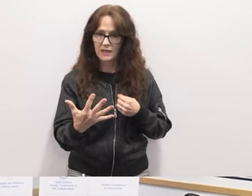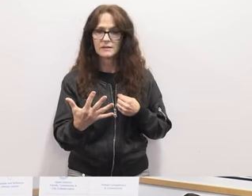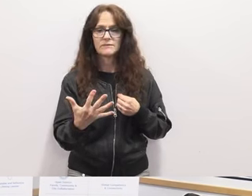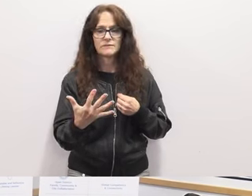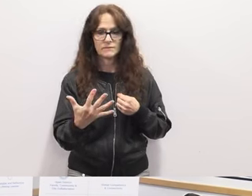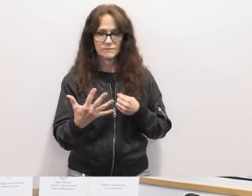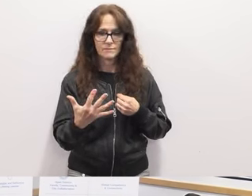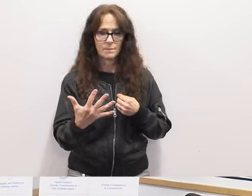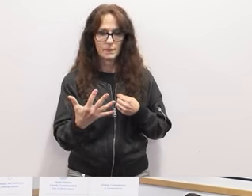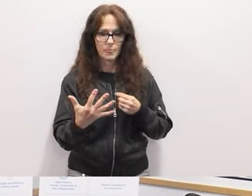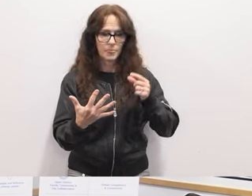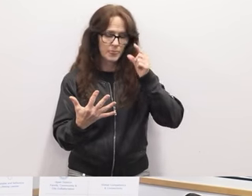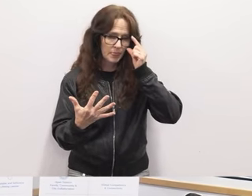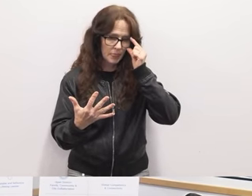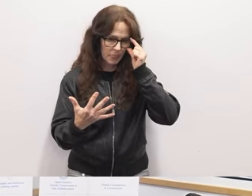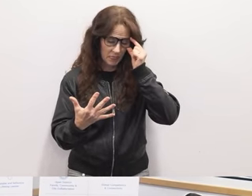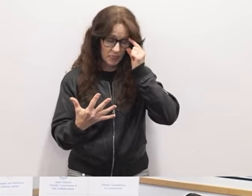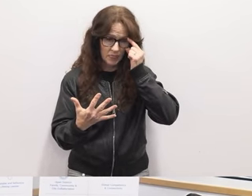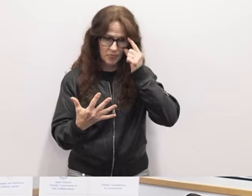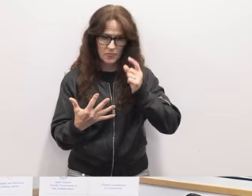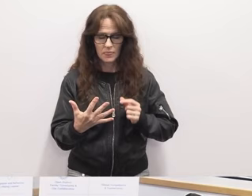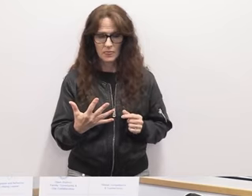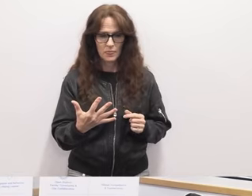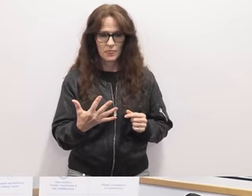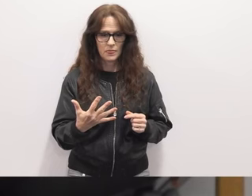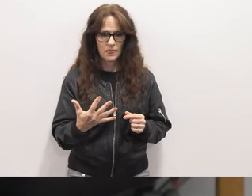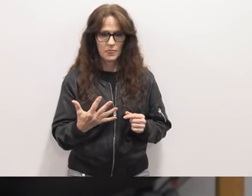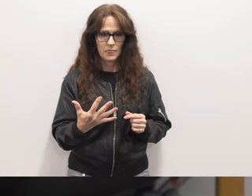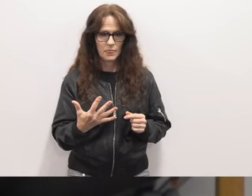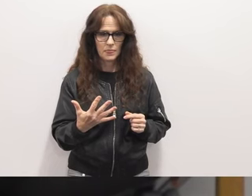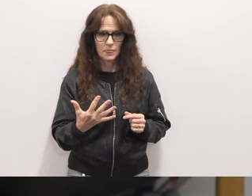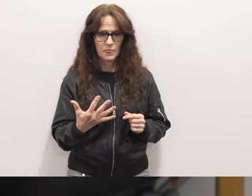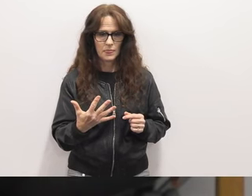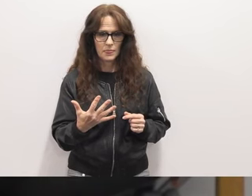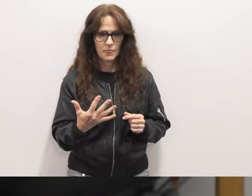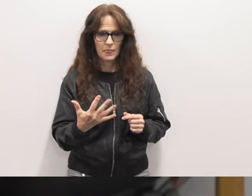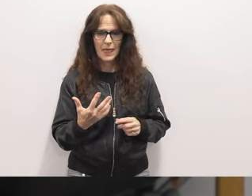I don't have any quorums against one